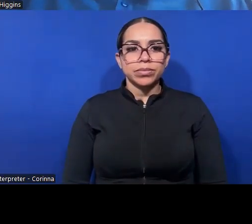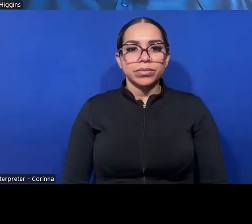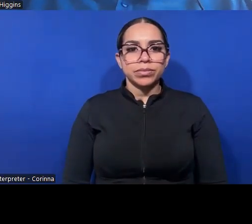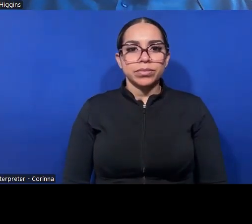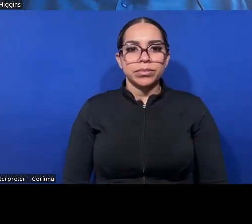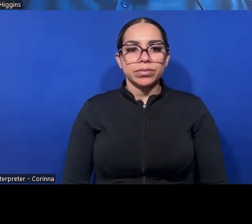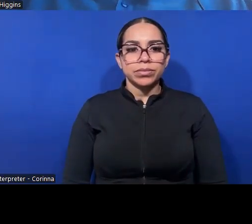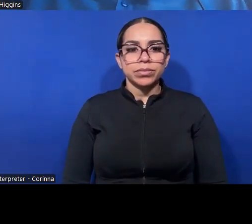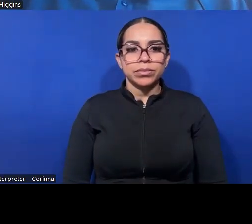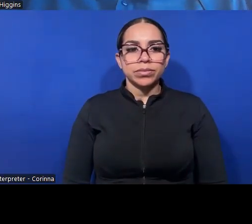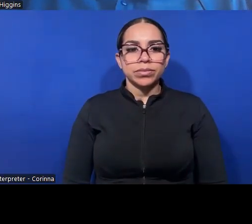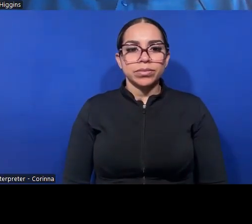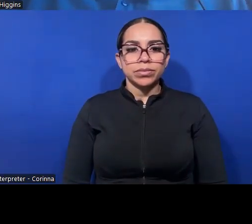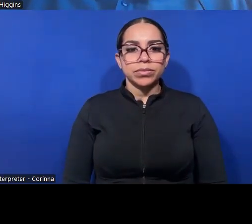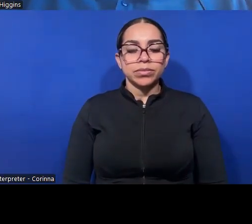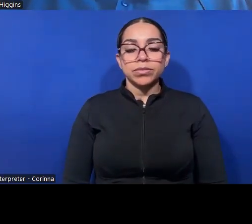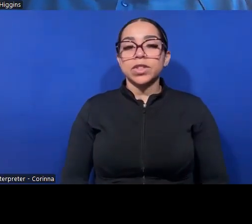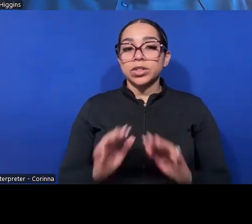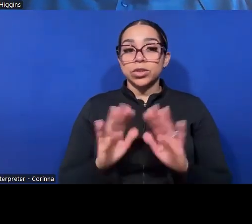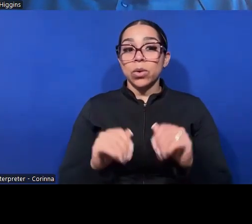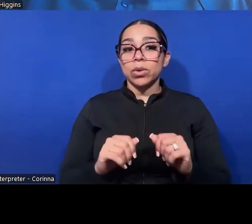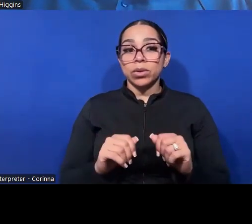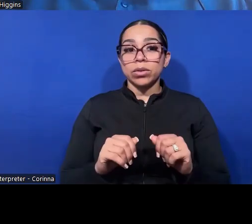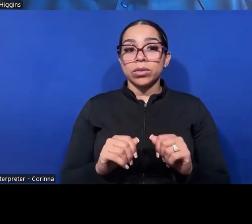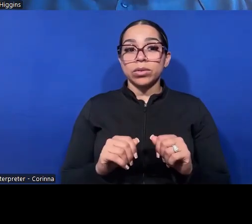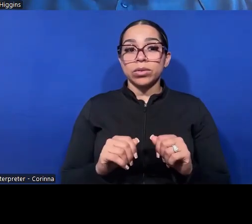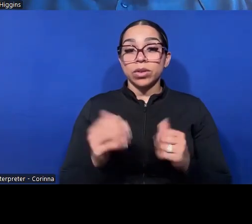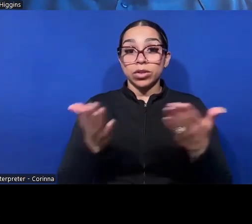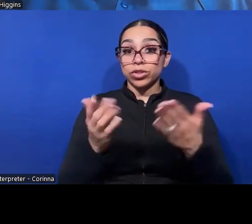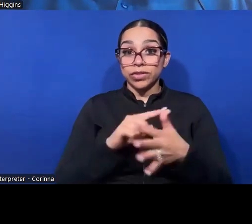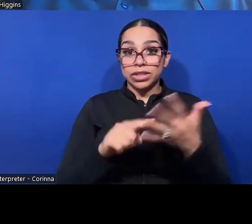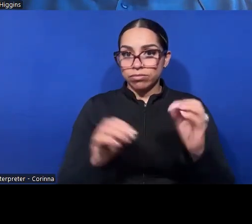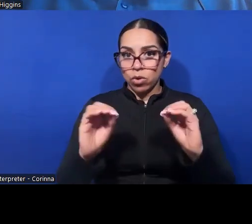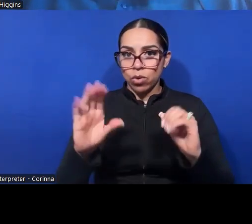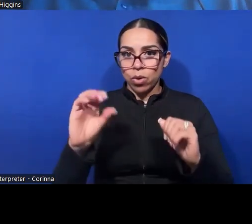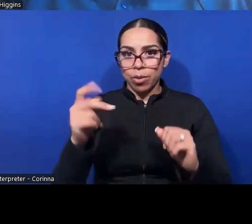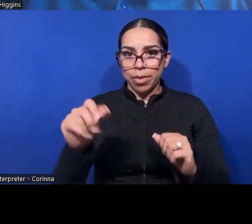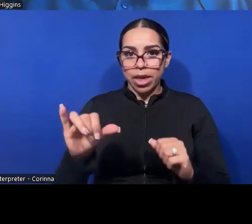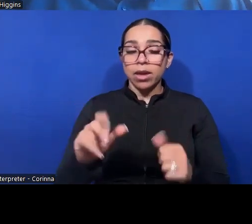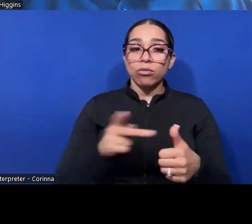Oh, so these services will not have a co-pay. So primary care of mental health and substance use disorder